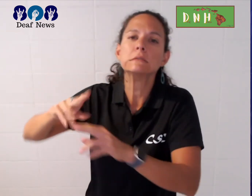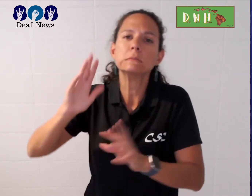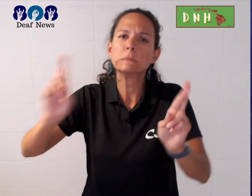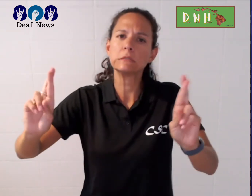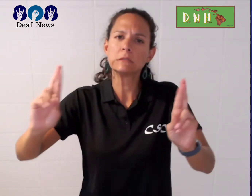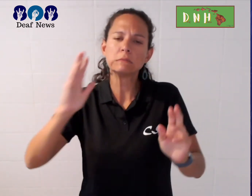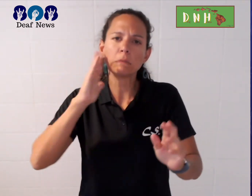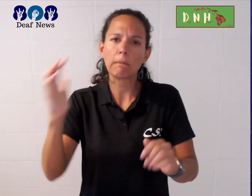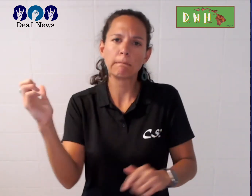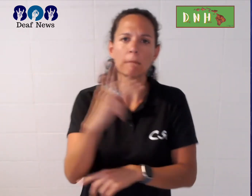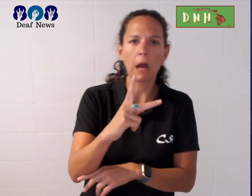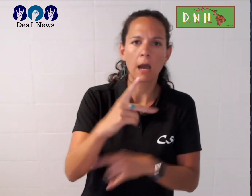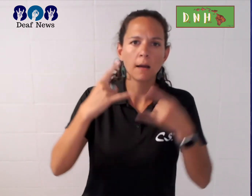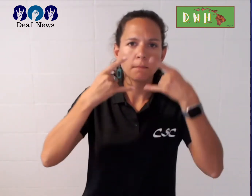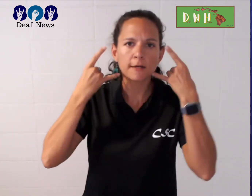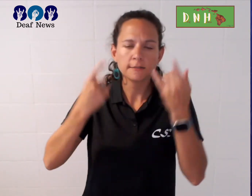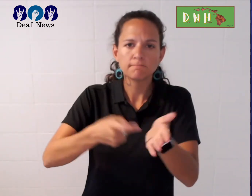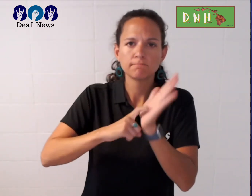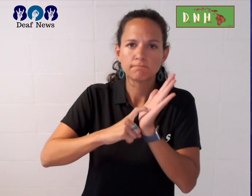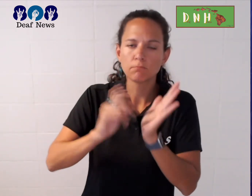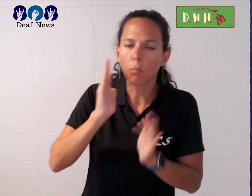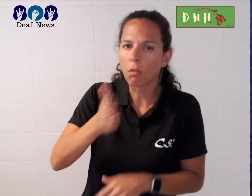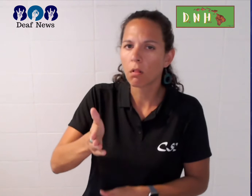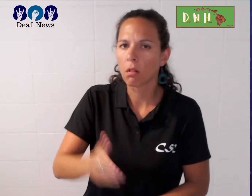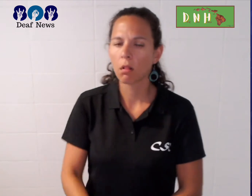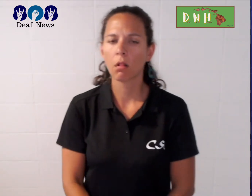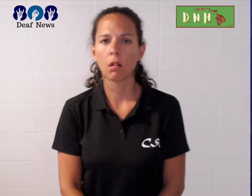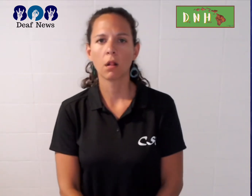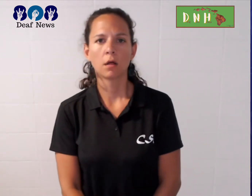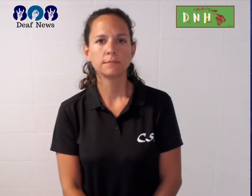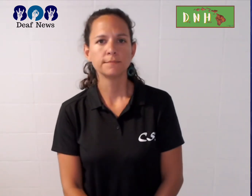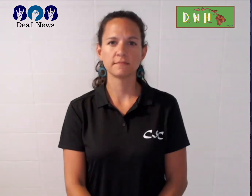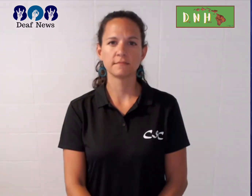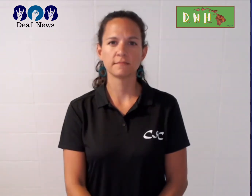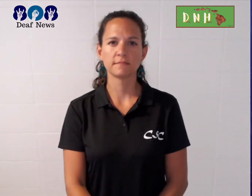the mask mandate policy.